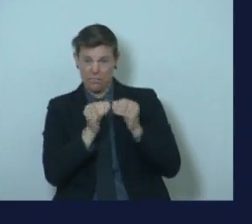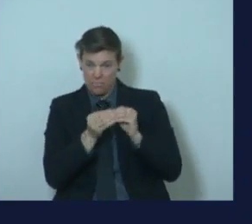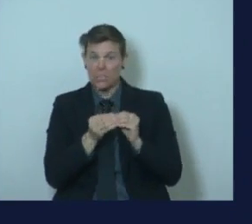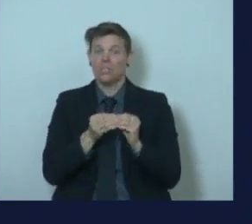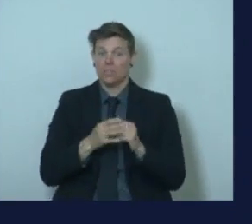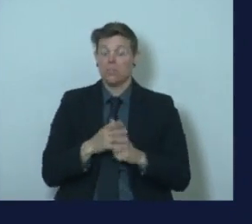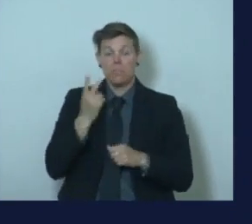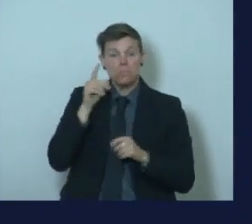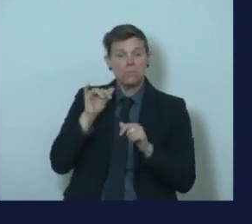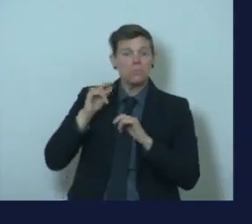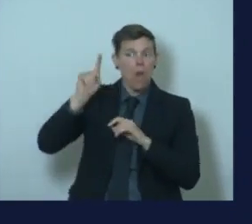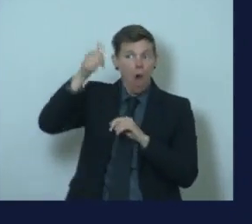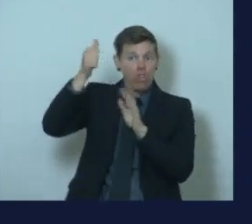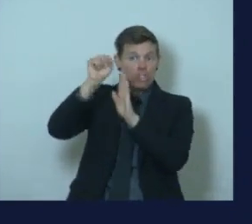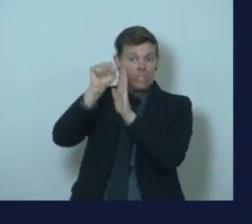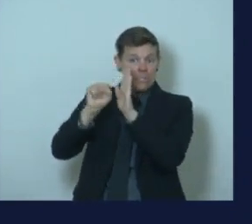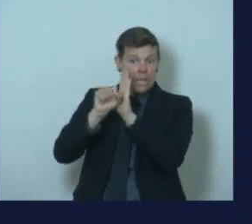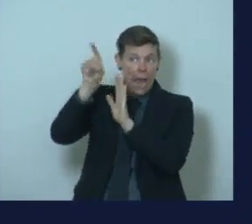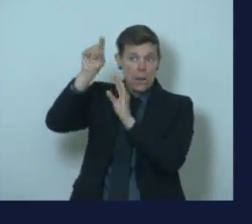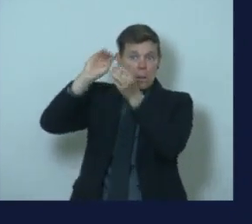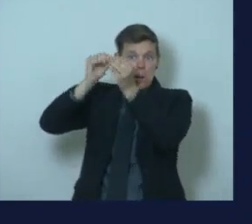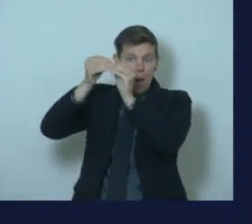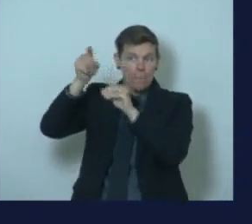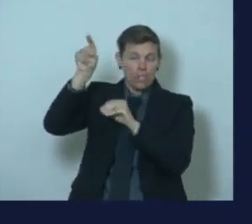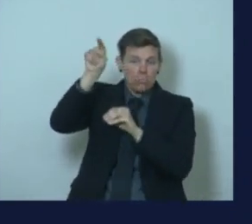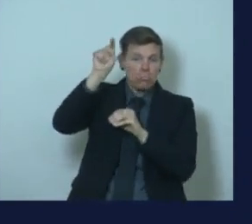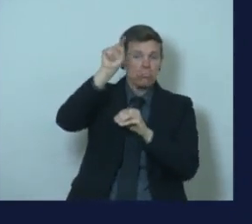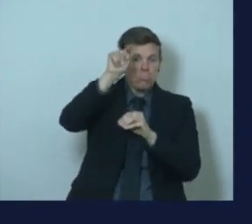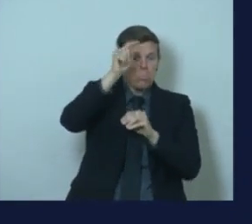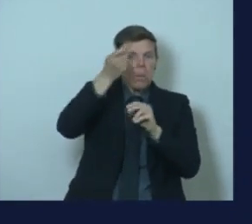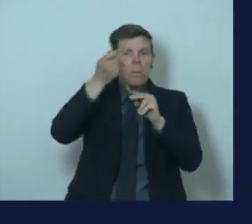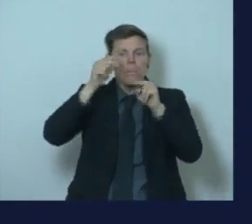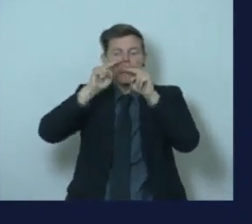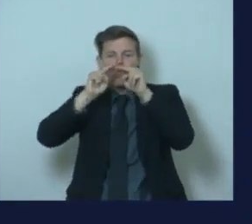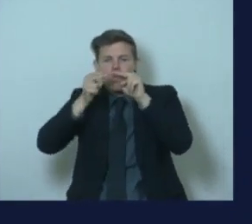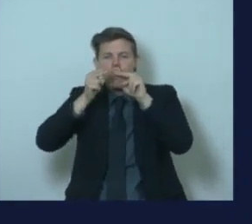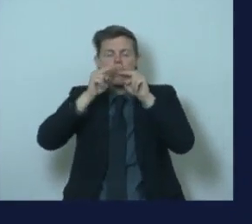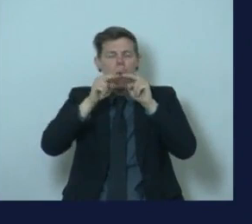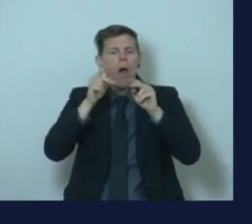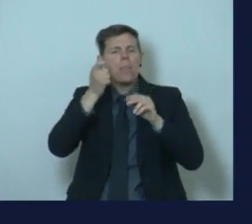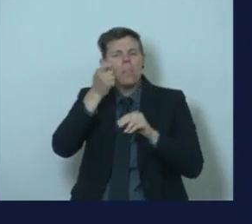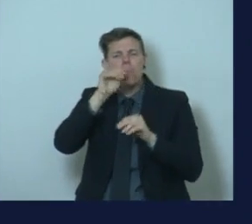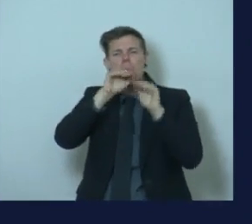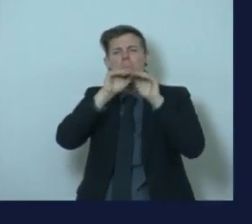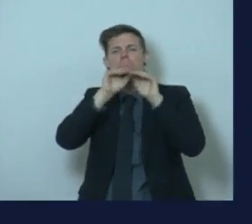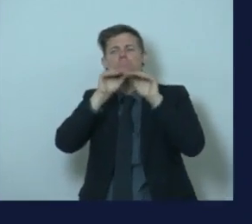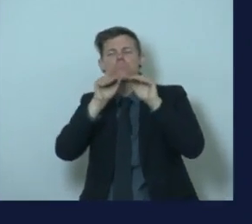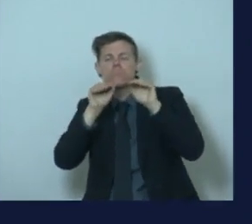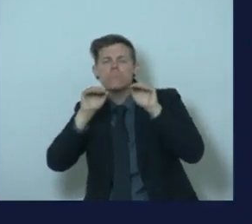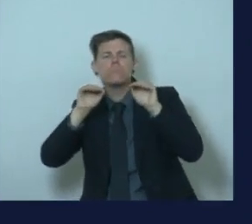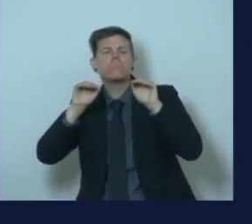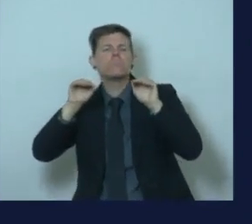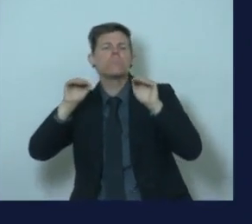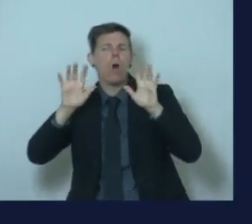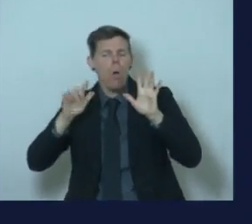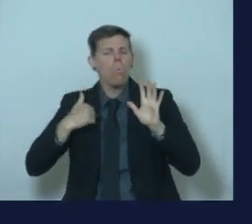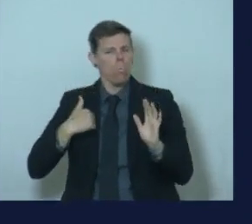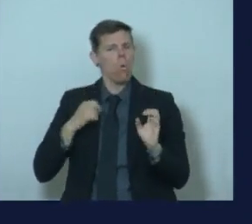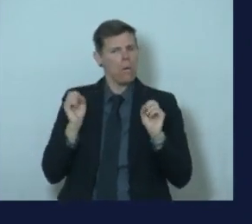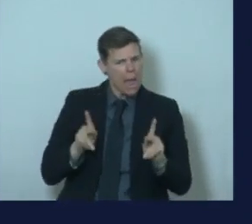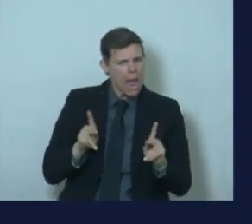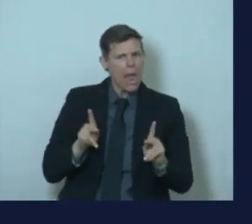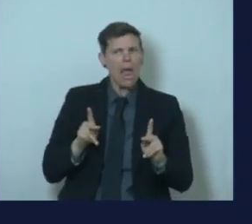IN THE MODELING, LIKE MOST STATES, WE ARE NOT QUITE SEEING A DECLINE IN CASES.